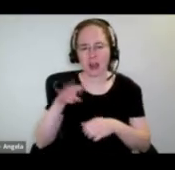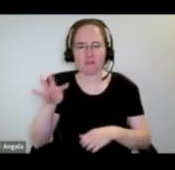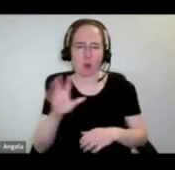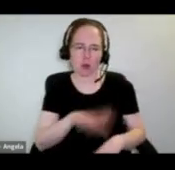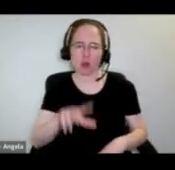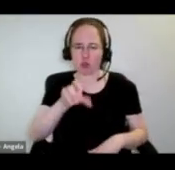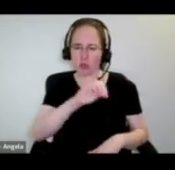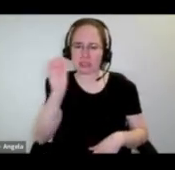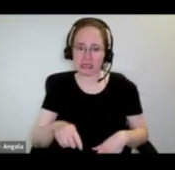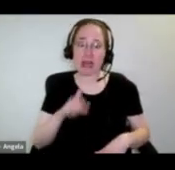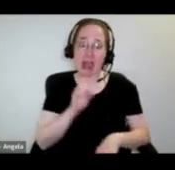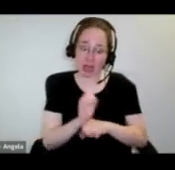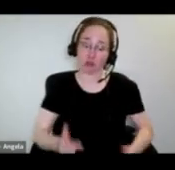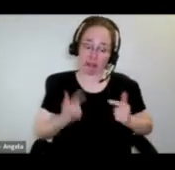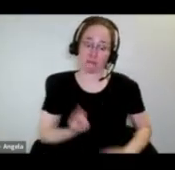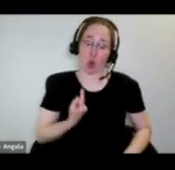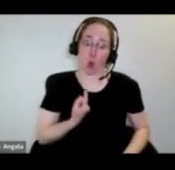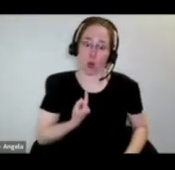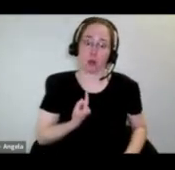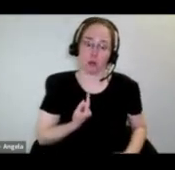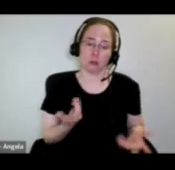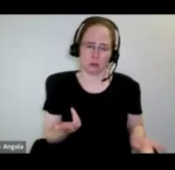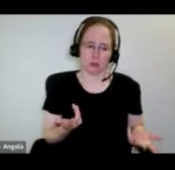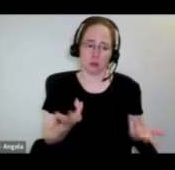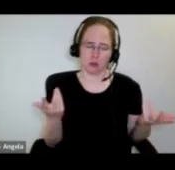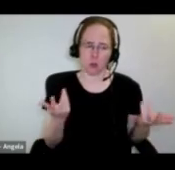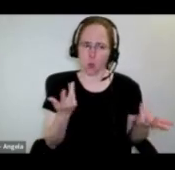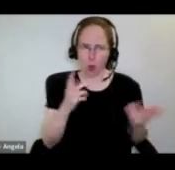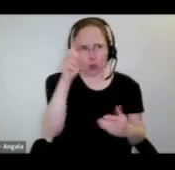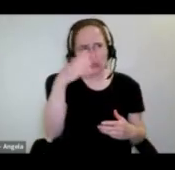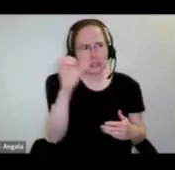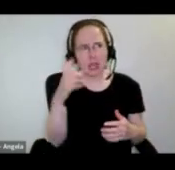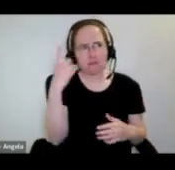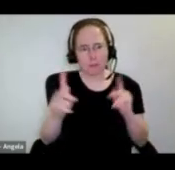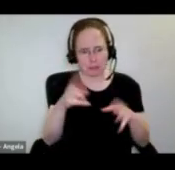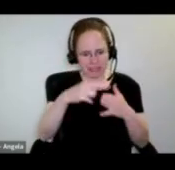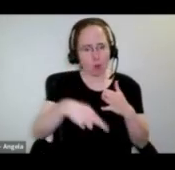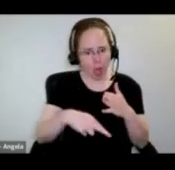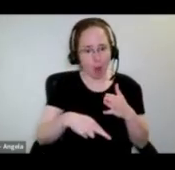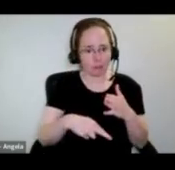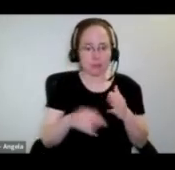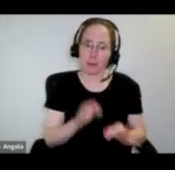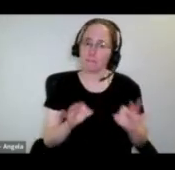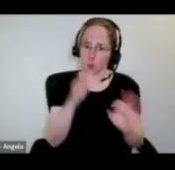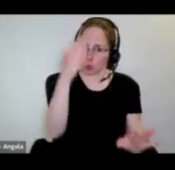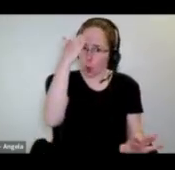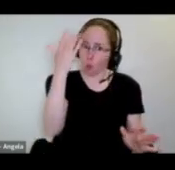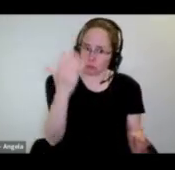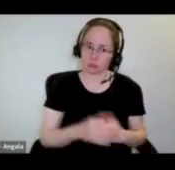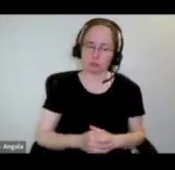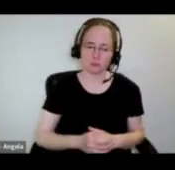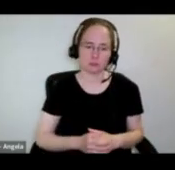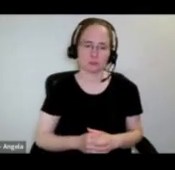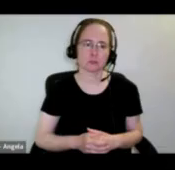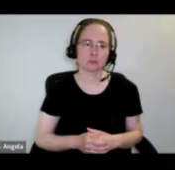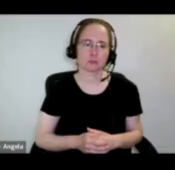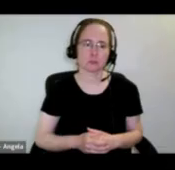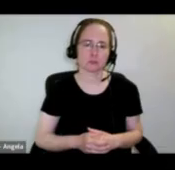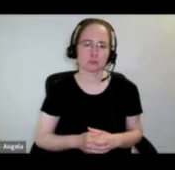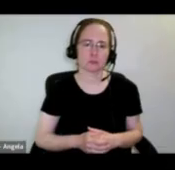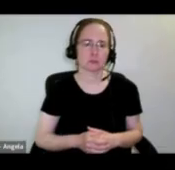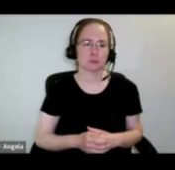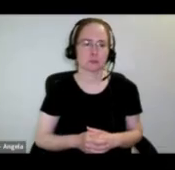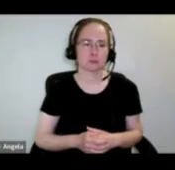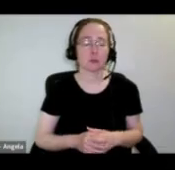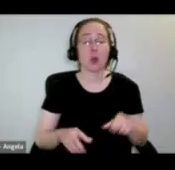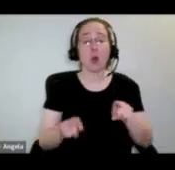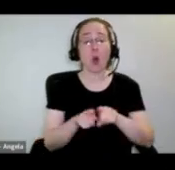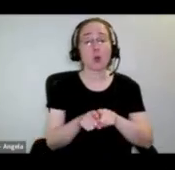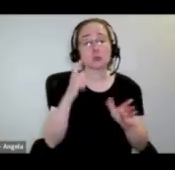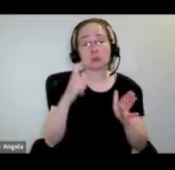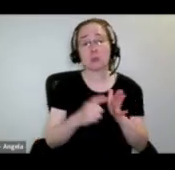Lindsay: And we see that more than 1 in 4 of those people, 30%, actually live alone. So when we think about what that might look like for people's outcomes, this is just important context.